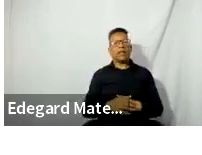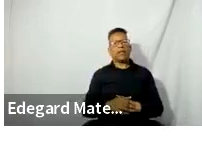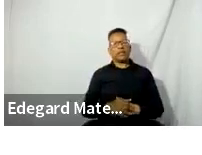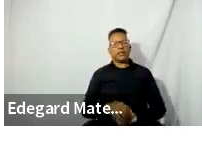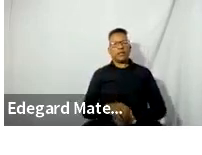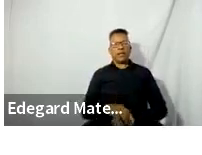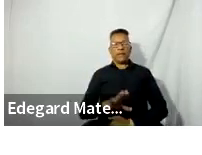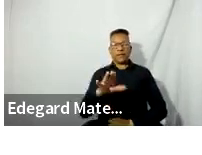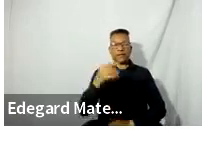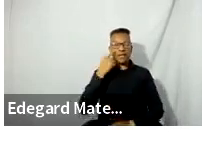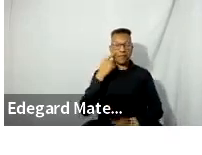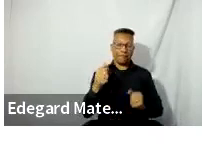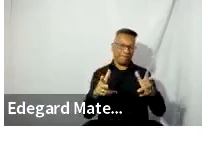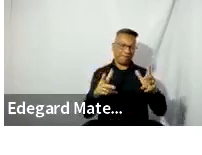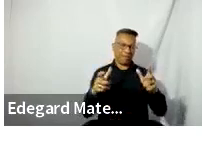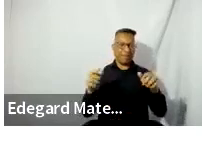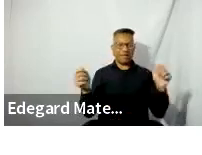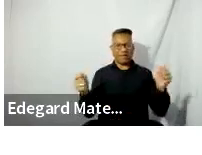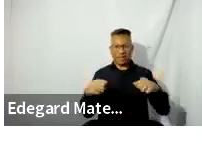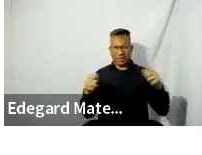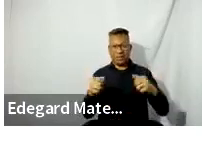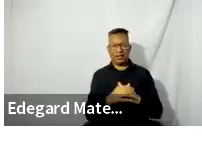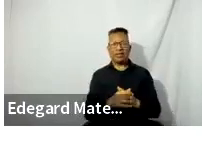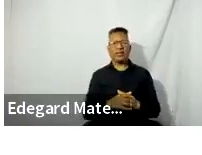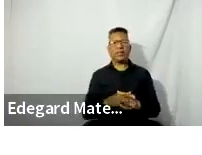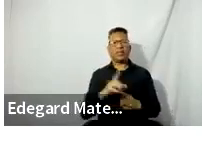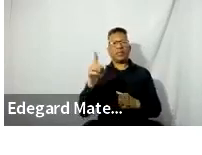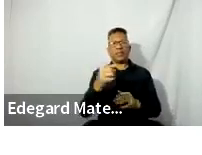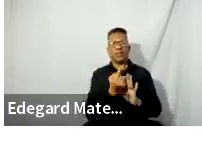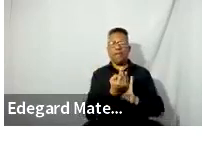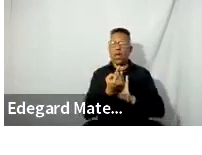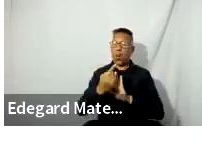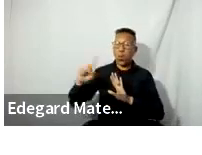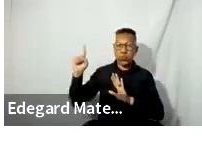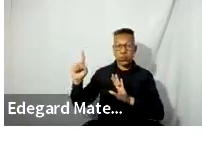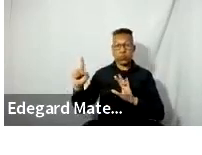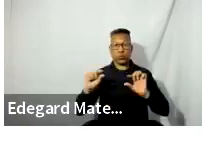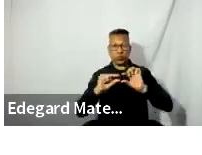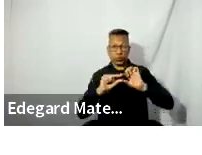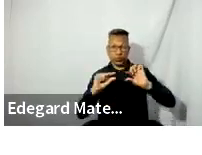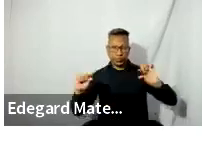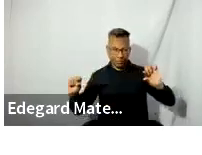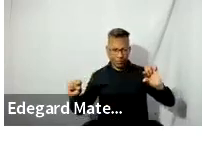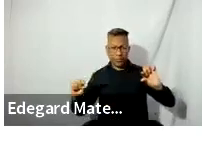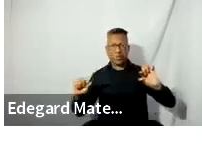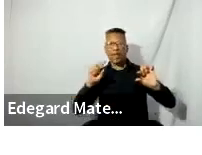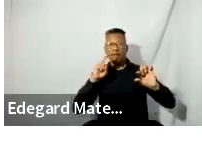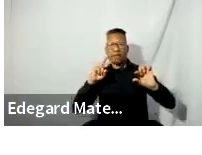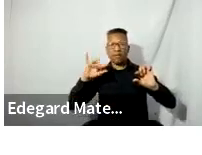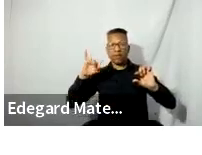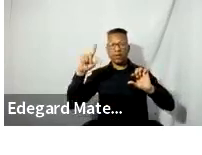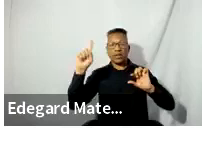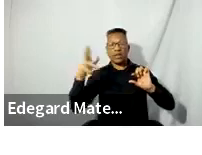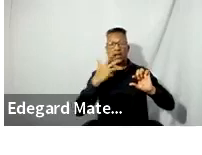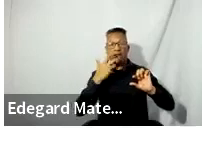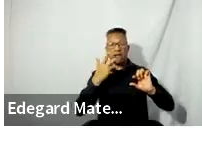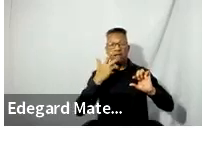and you'll notice that in the in the last sentence in the last sentence Vaguetski about the drama on the